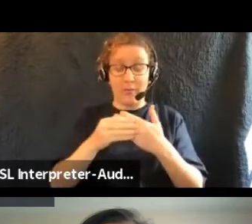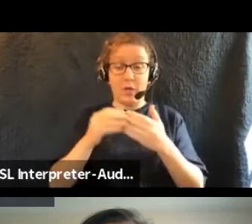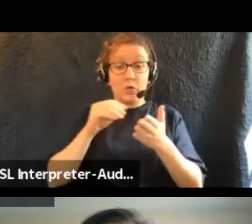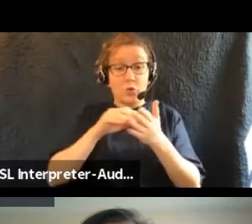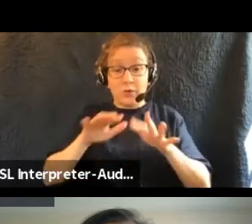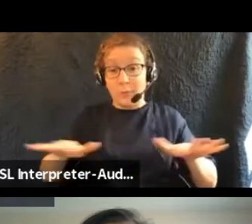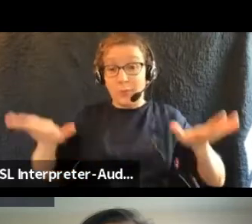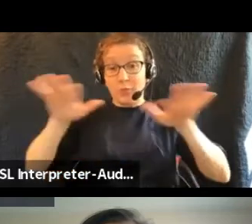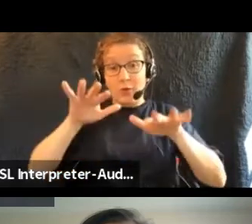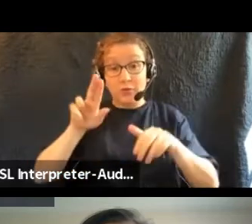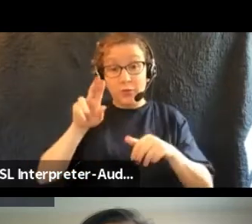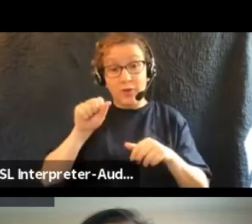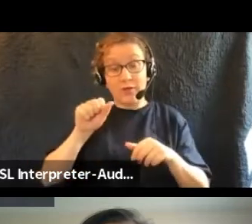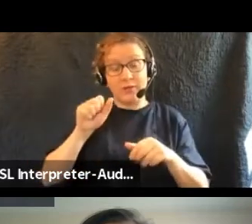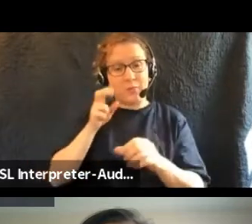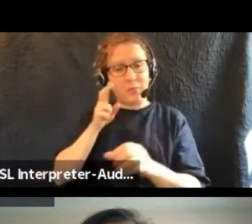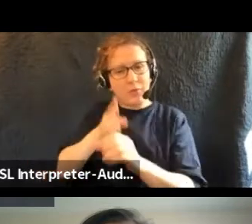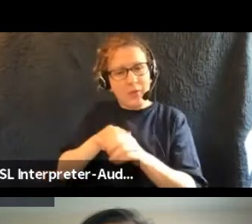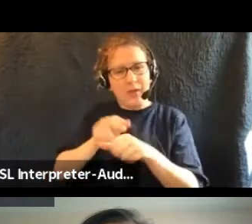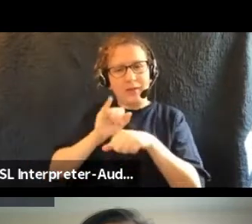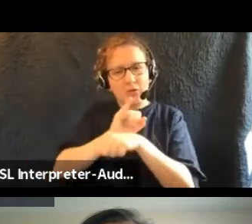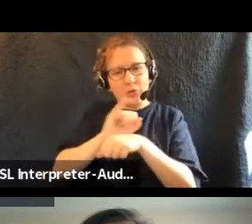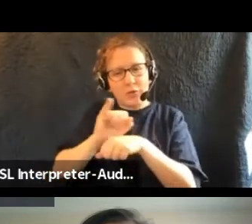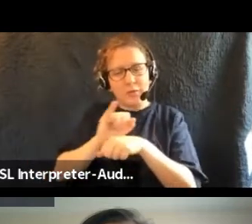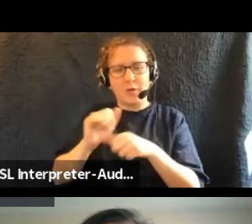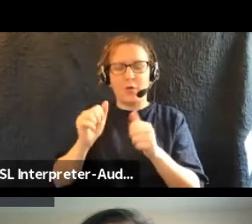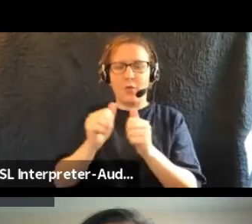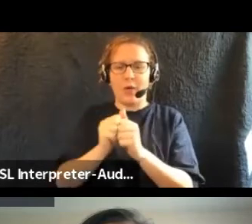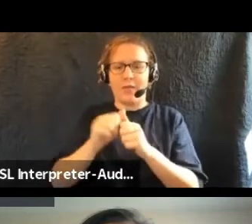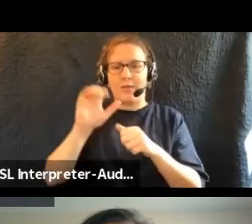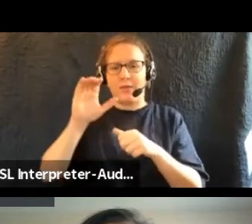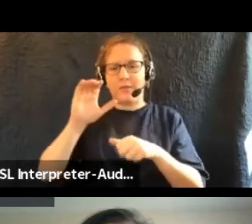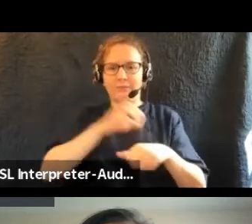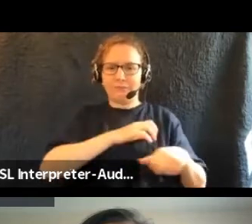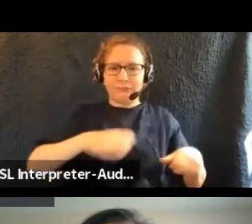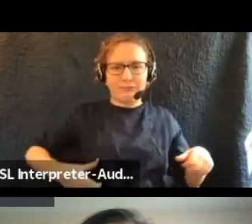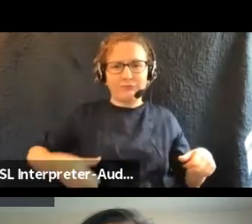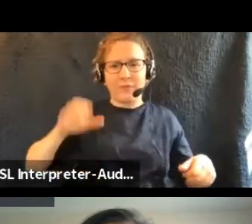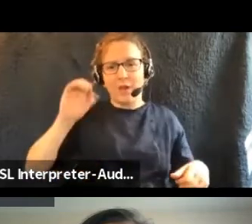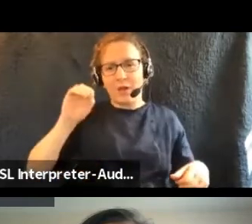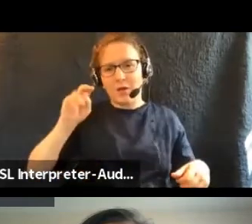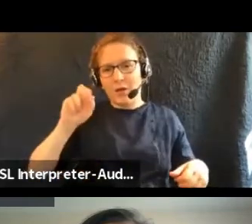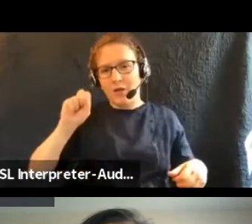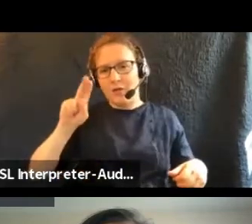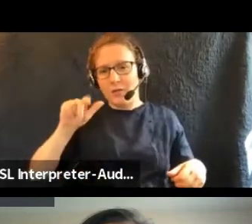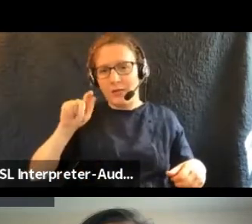to participate in internships with consulates, embassies, and State Department sub groups